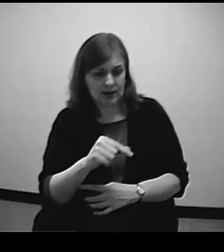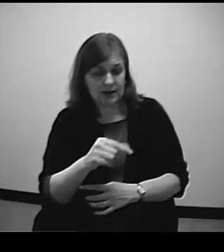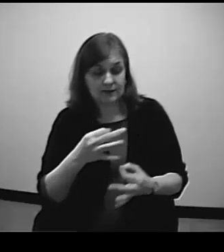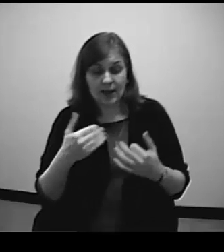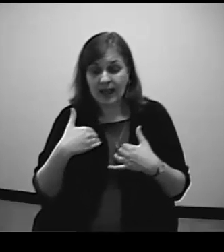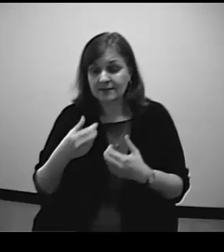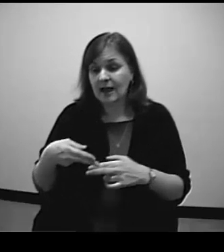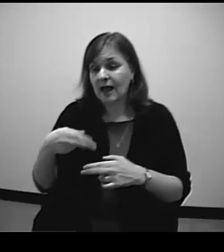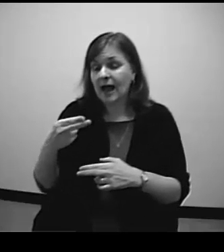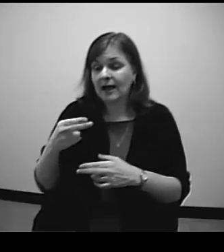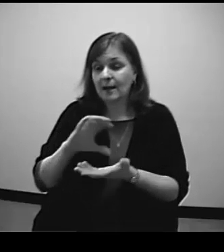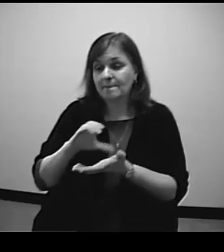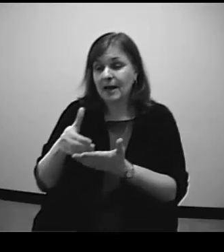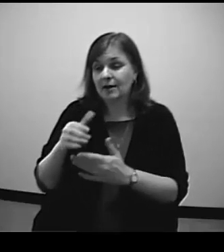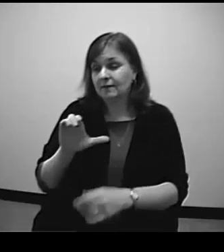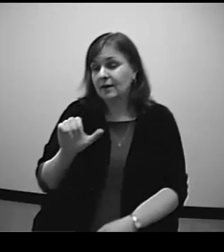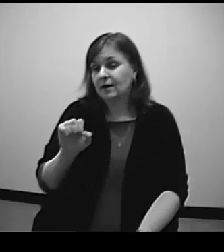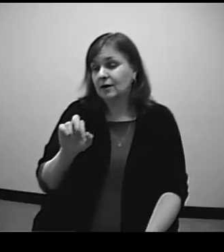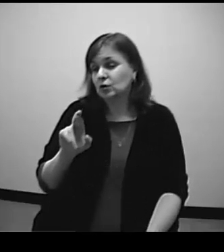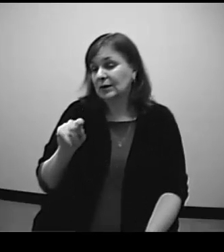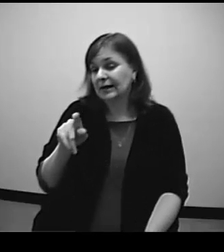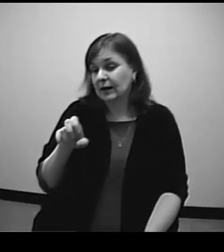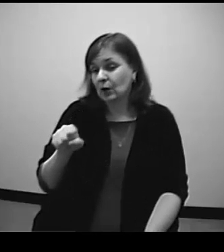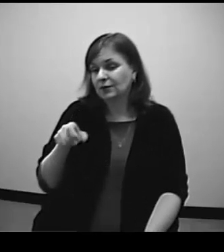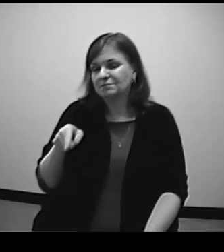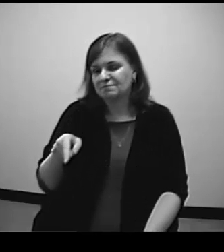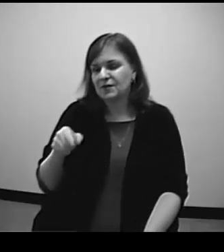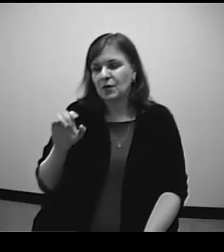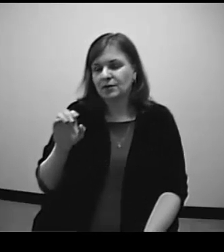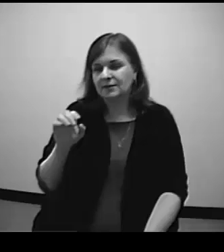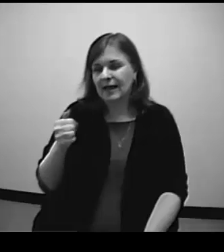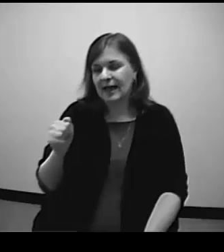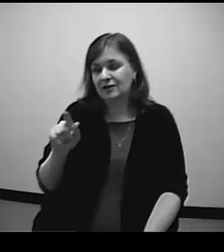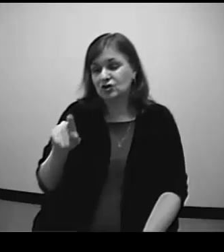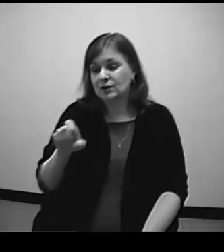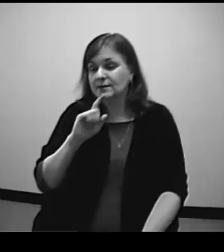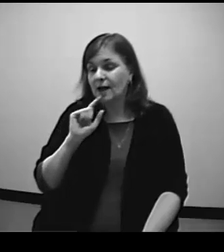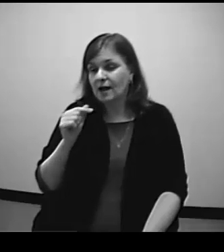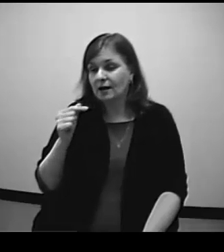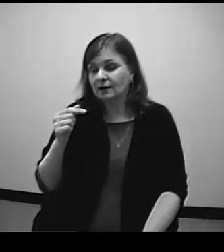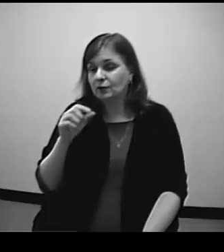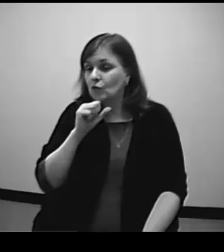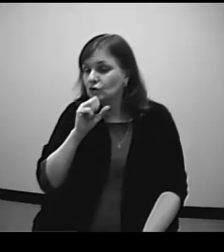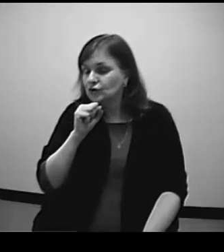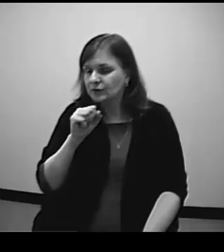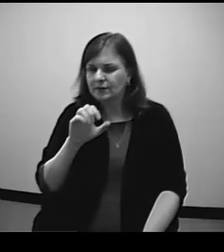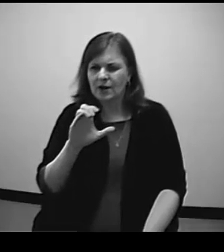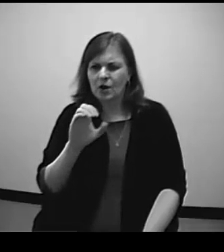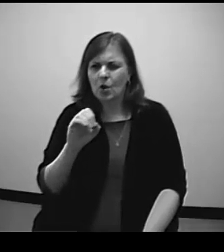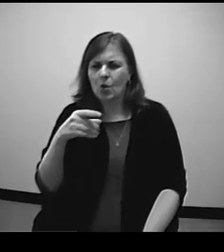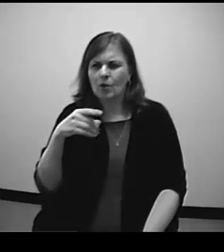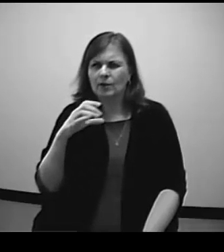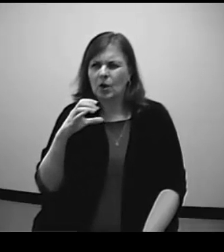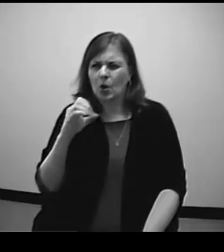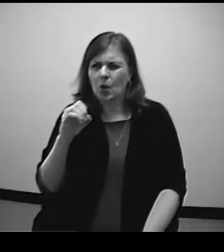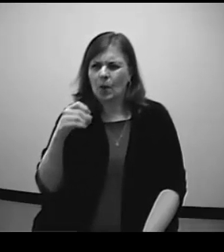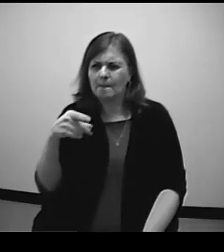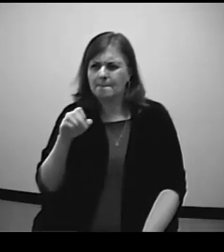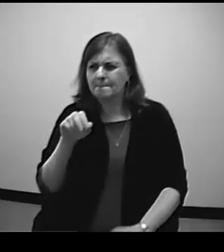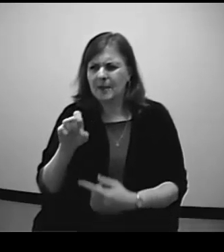algae that are high in carotenoids are actually very very orange. Copepods eat